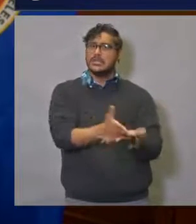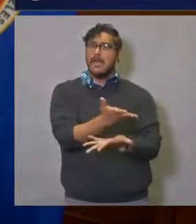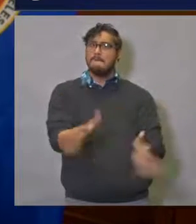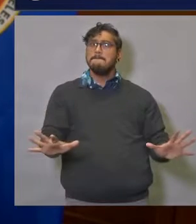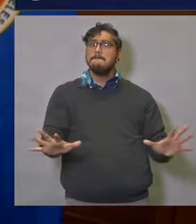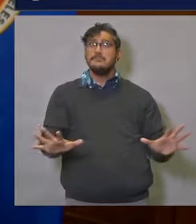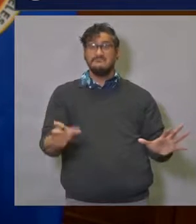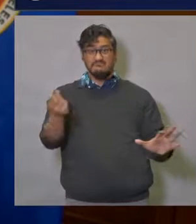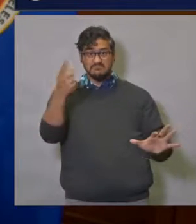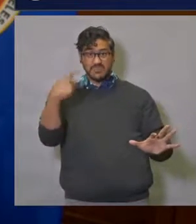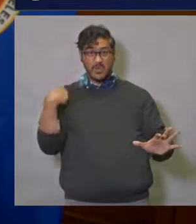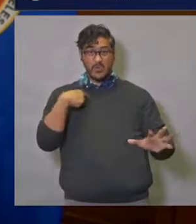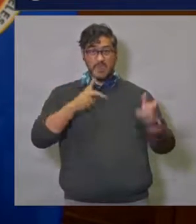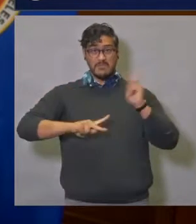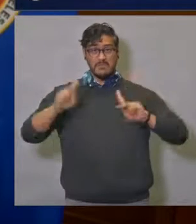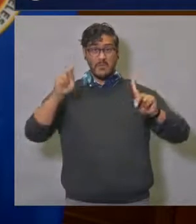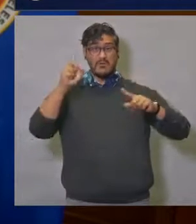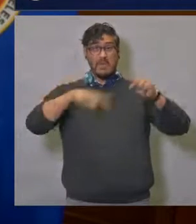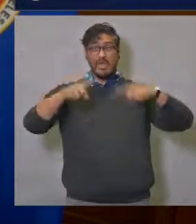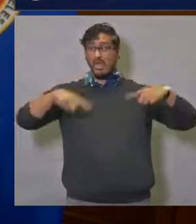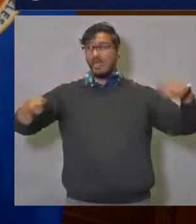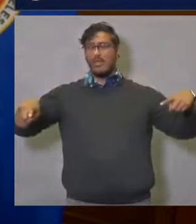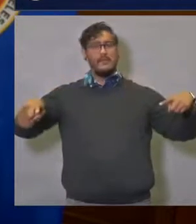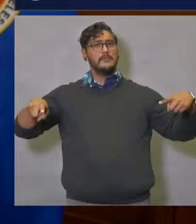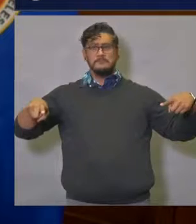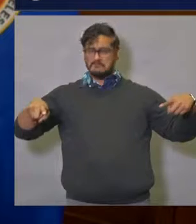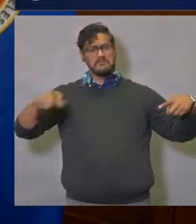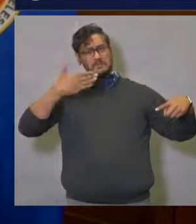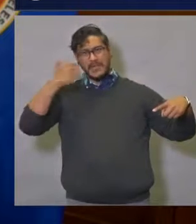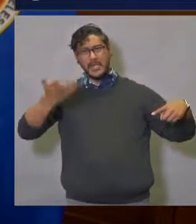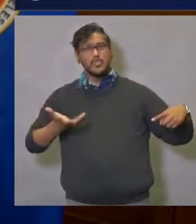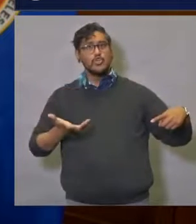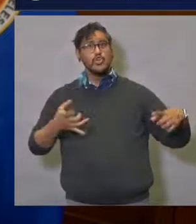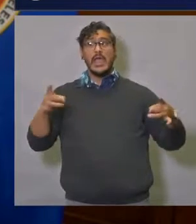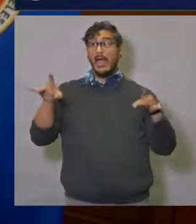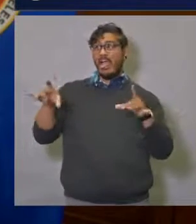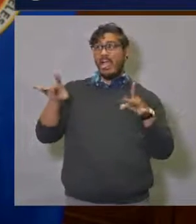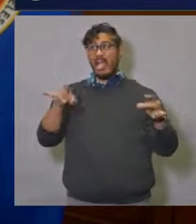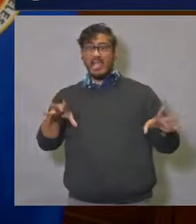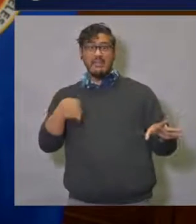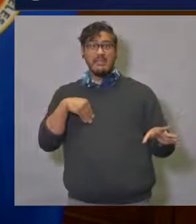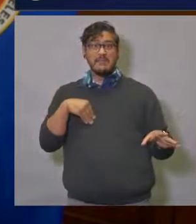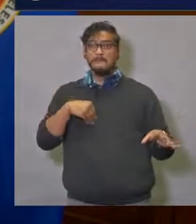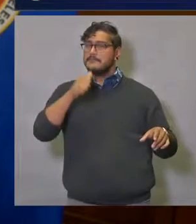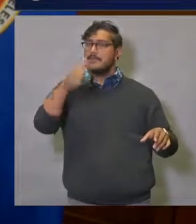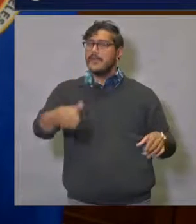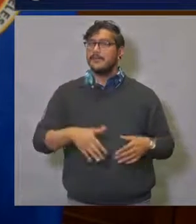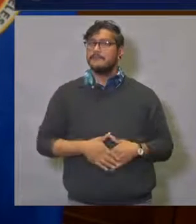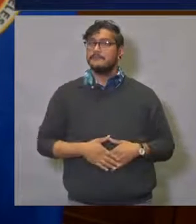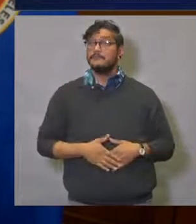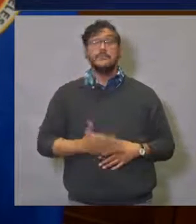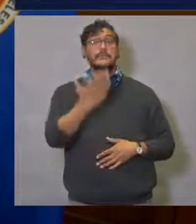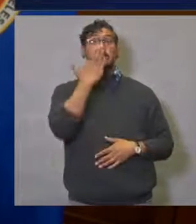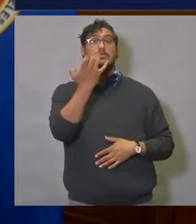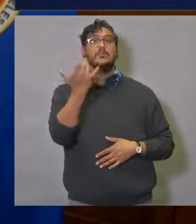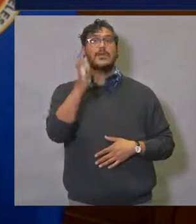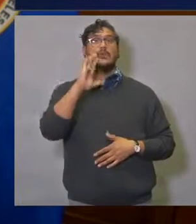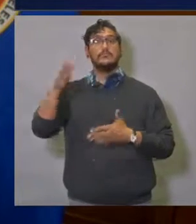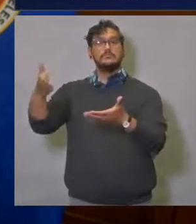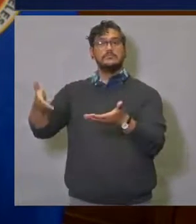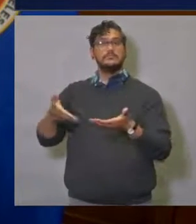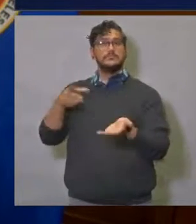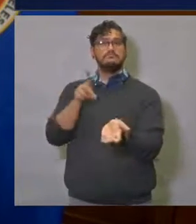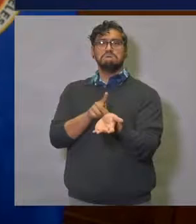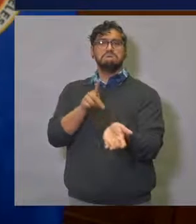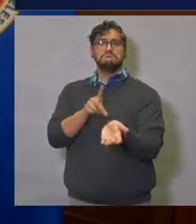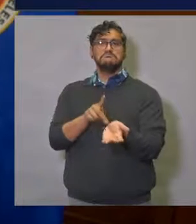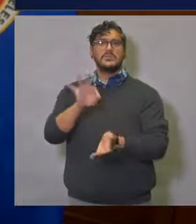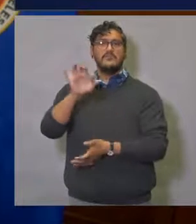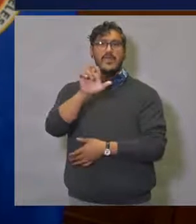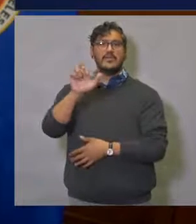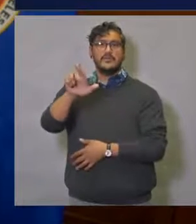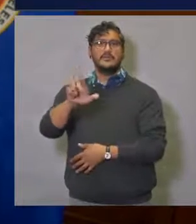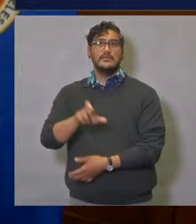VANDALISM AND MURDER MUST STOP.